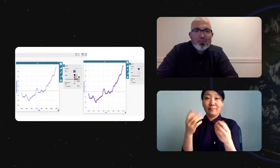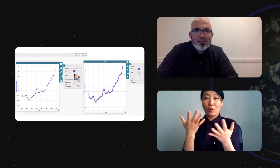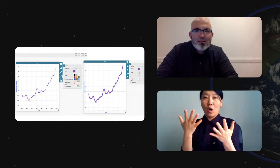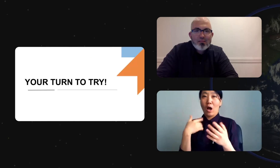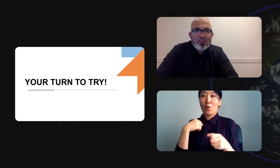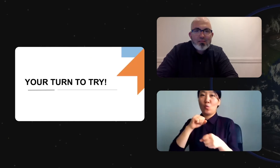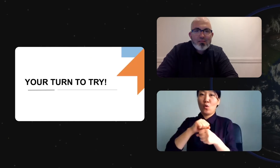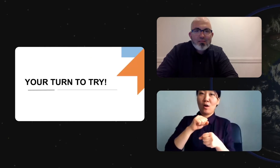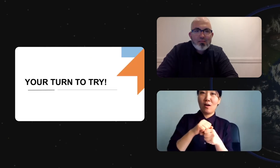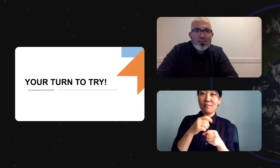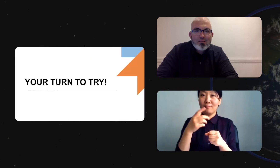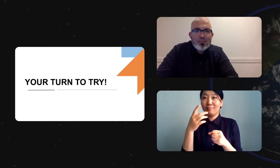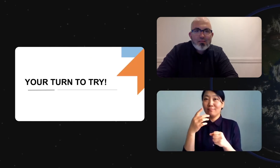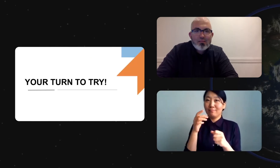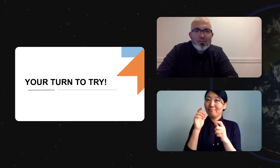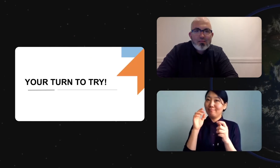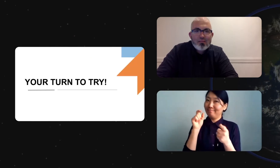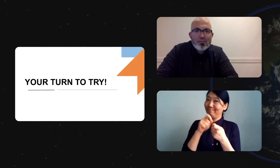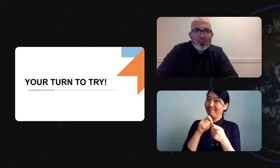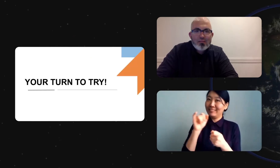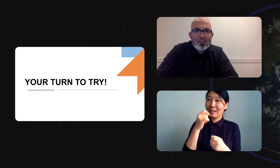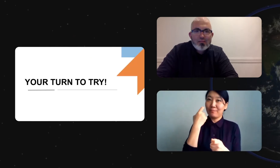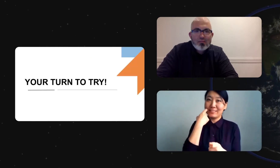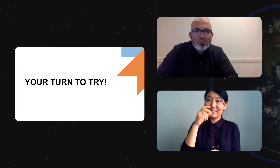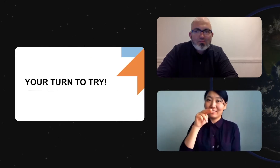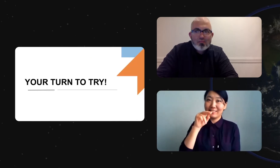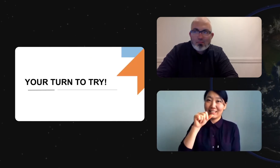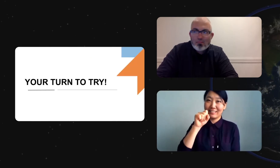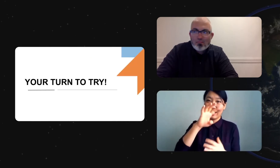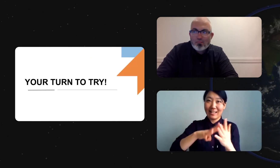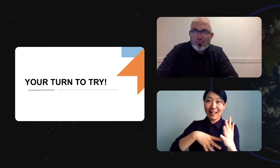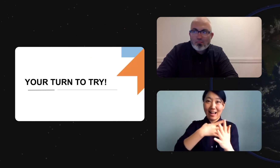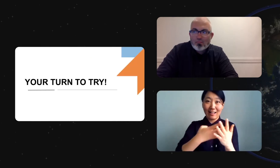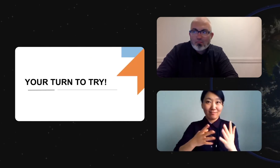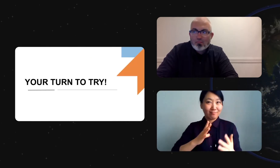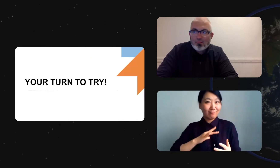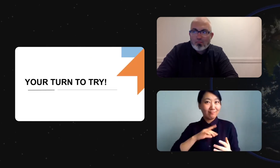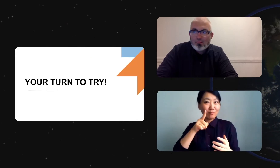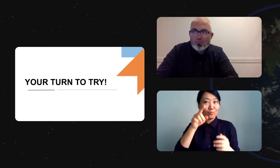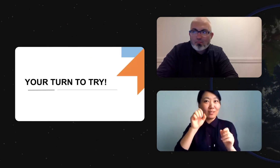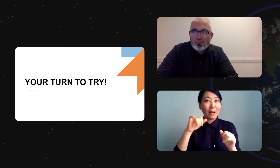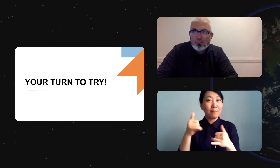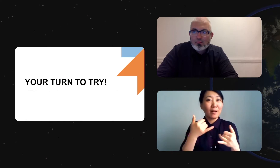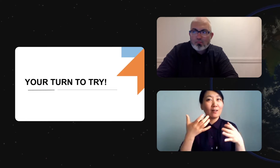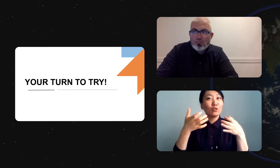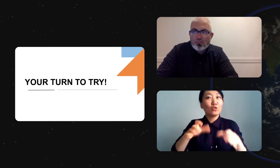So, this is the information I've been working on from NASA.